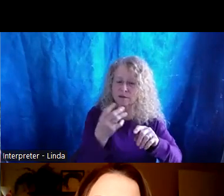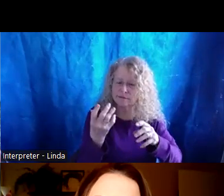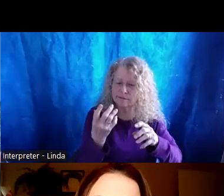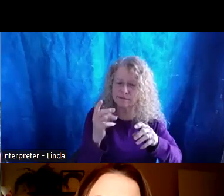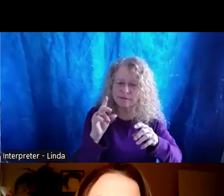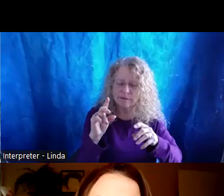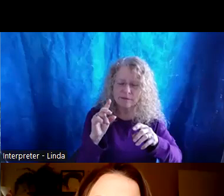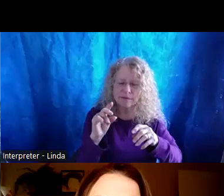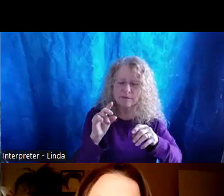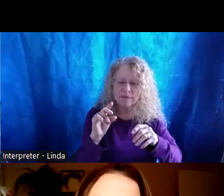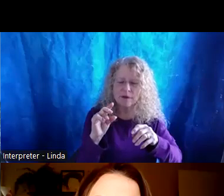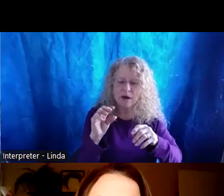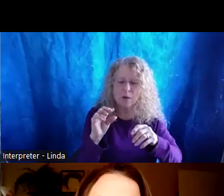I'M HERE.